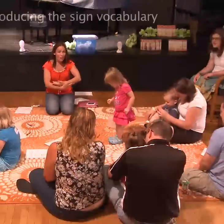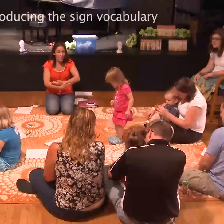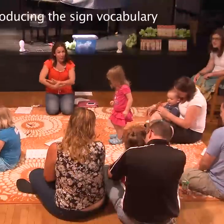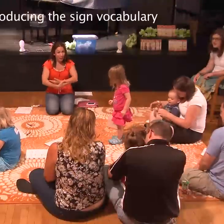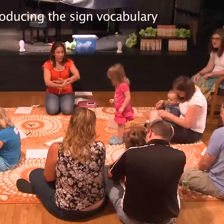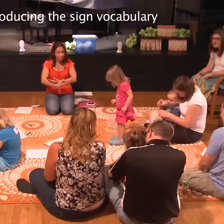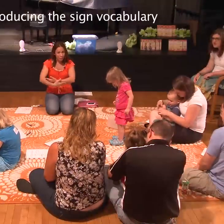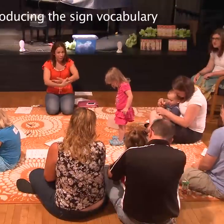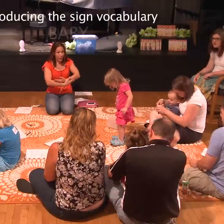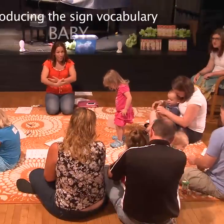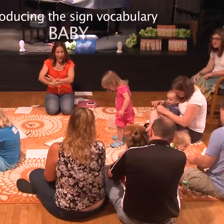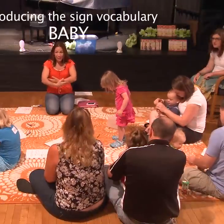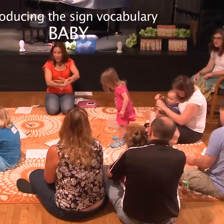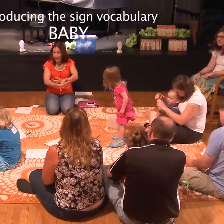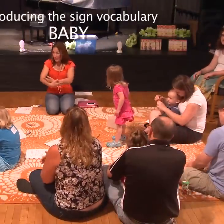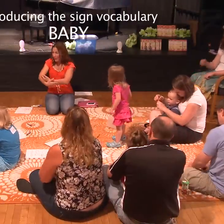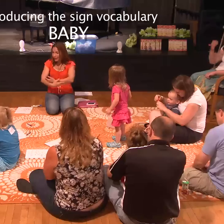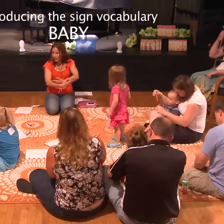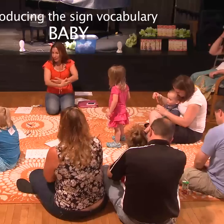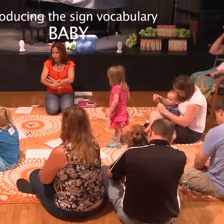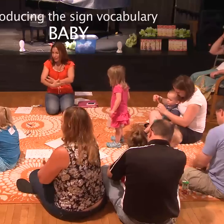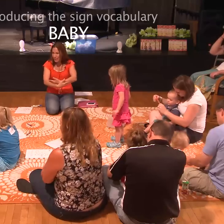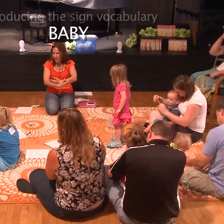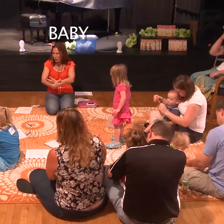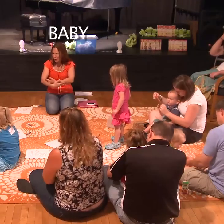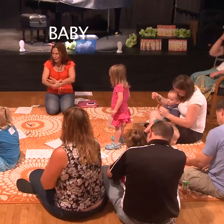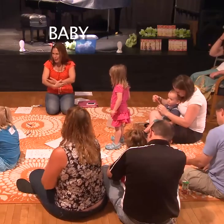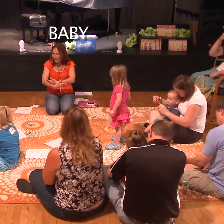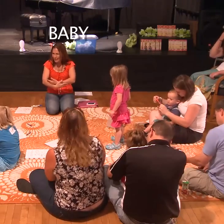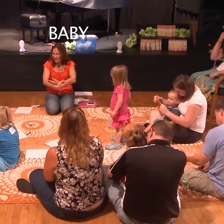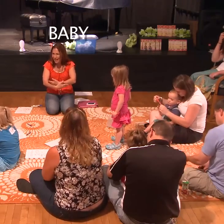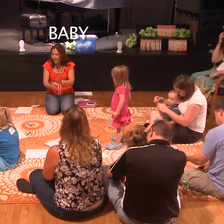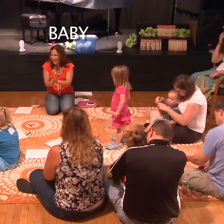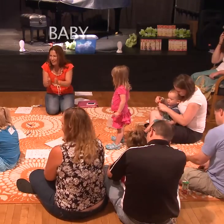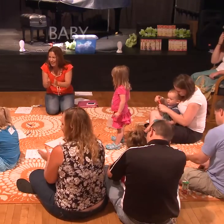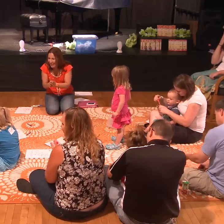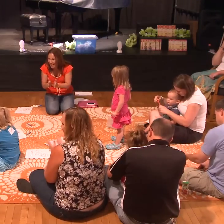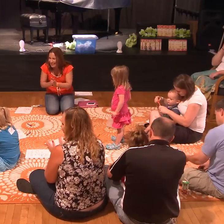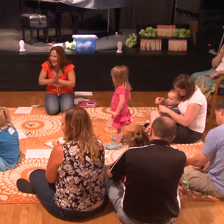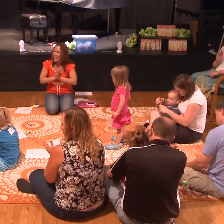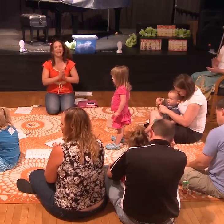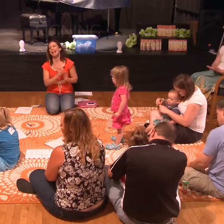And sign BABY. Baby, baby. Very nice. Good signing. Very good, yeah!